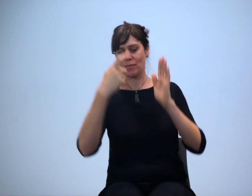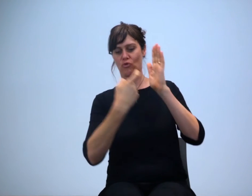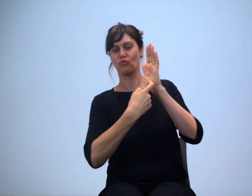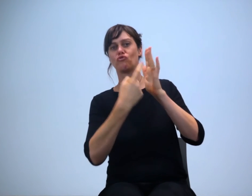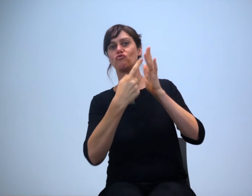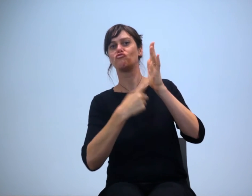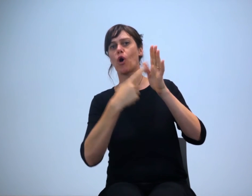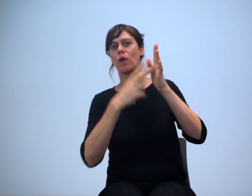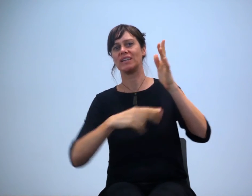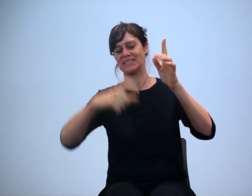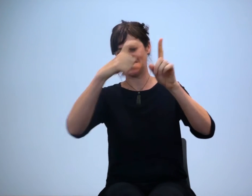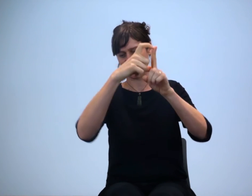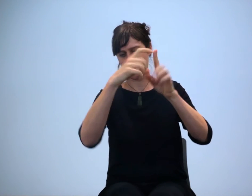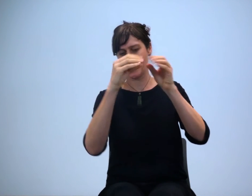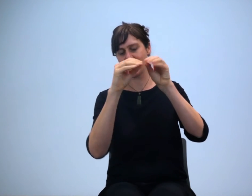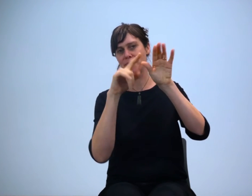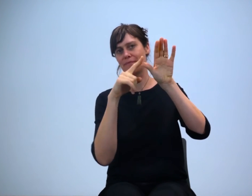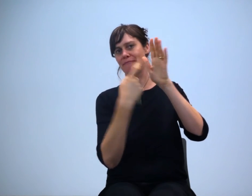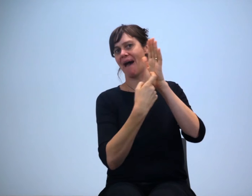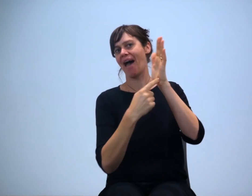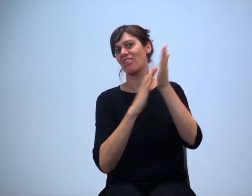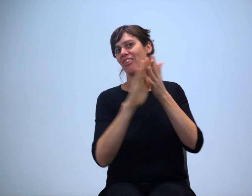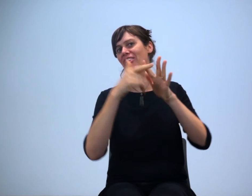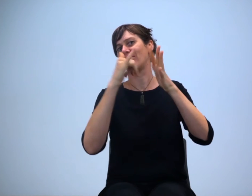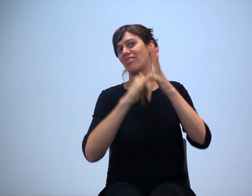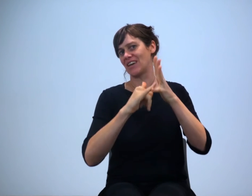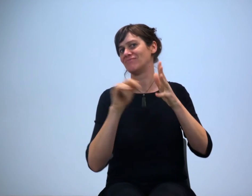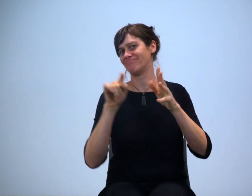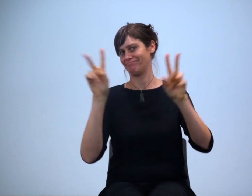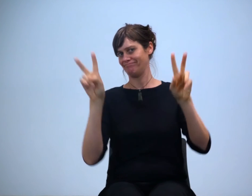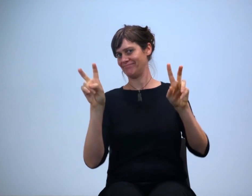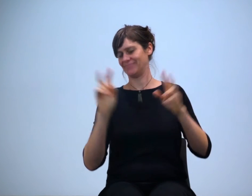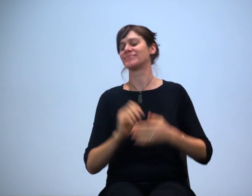Roland Barthes